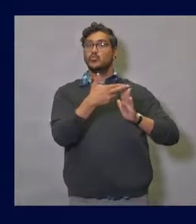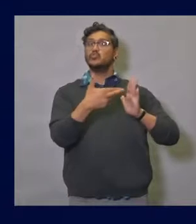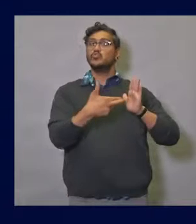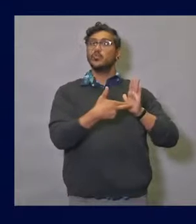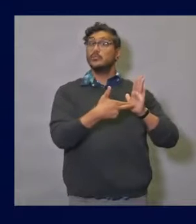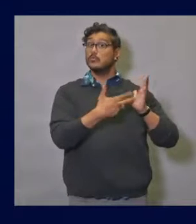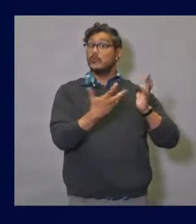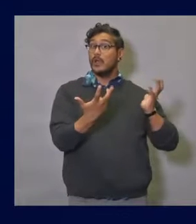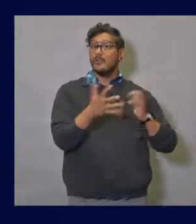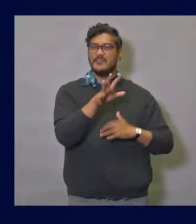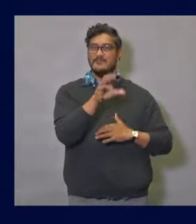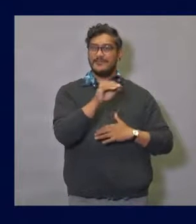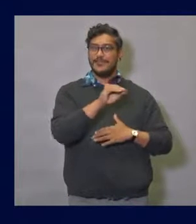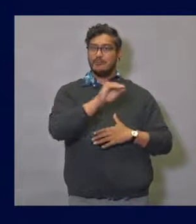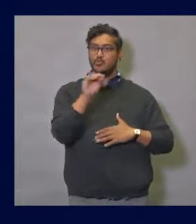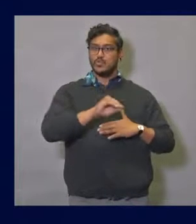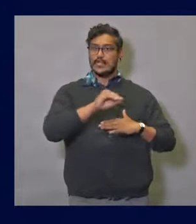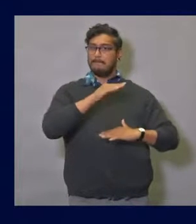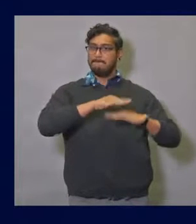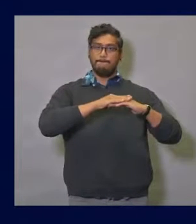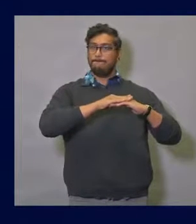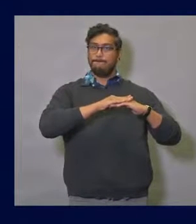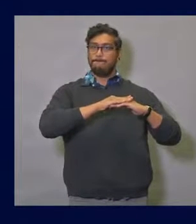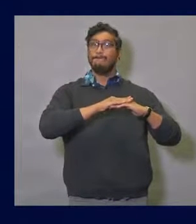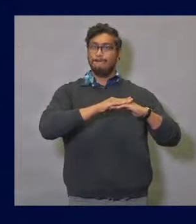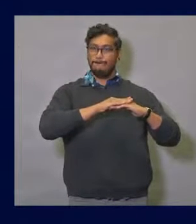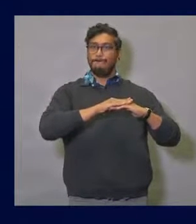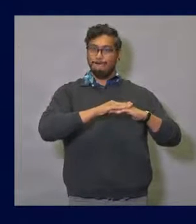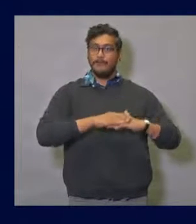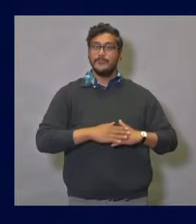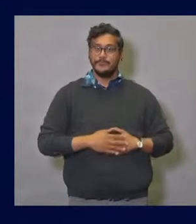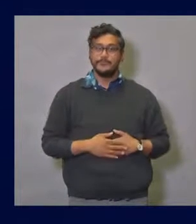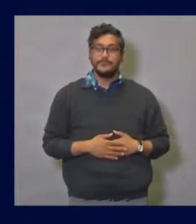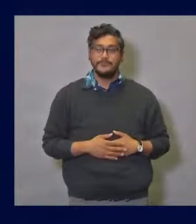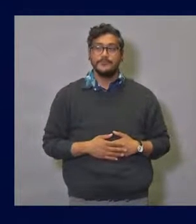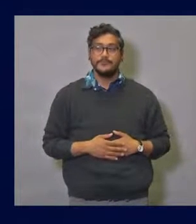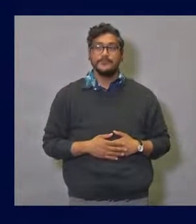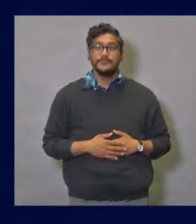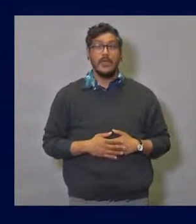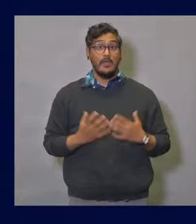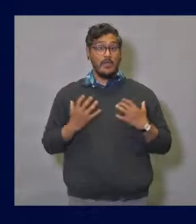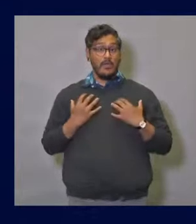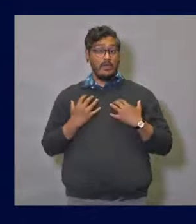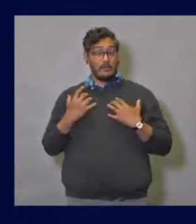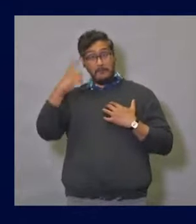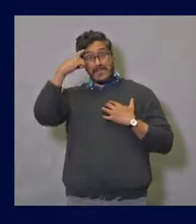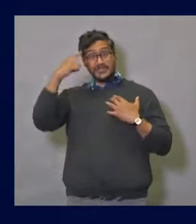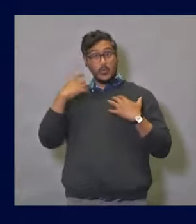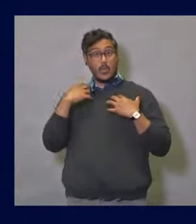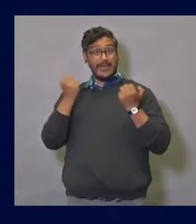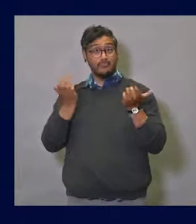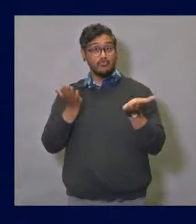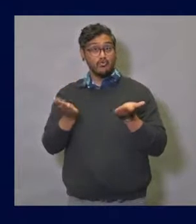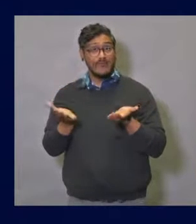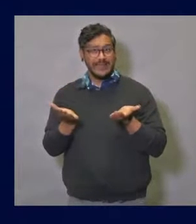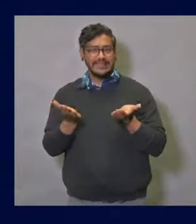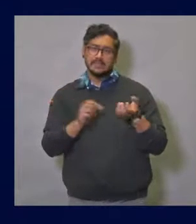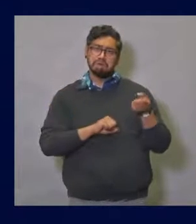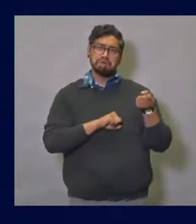LIMPIEZA, A ESTE TIPO DE